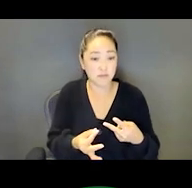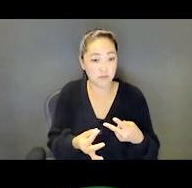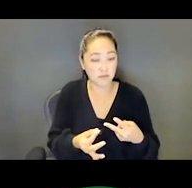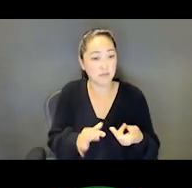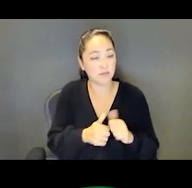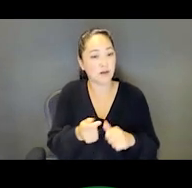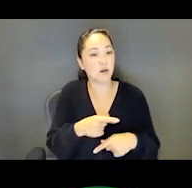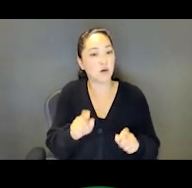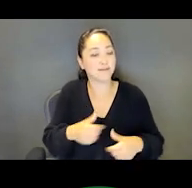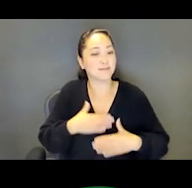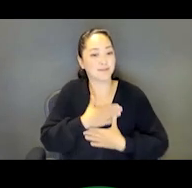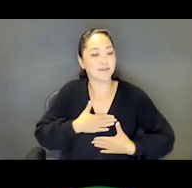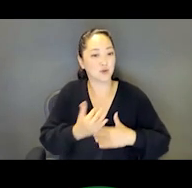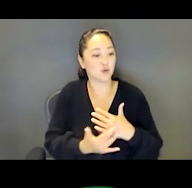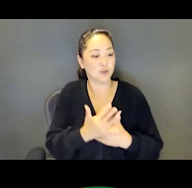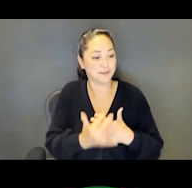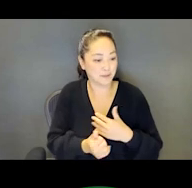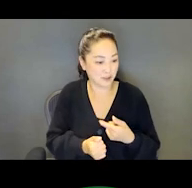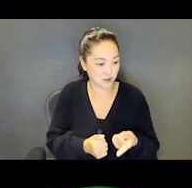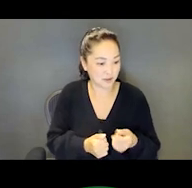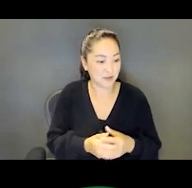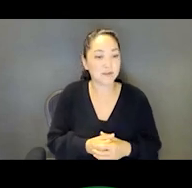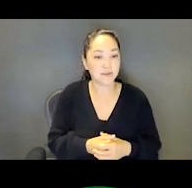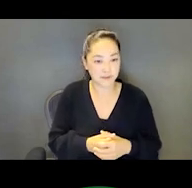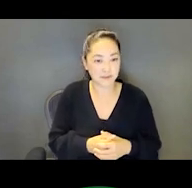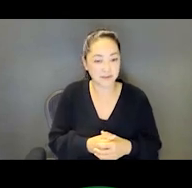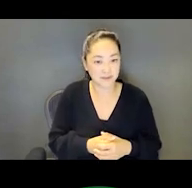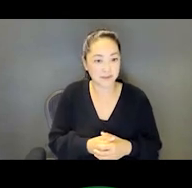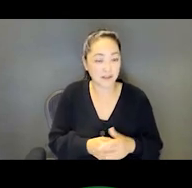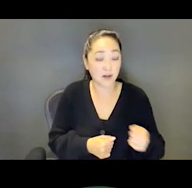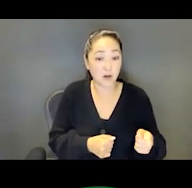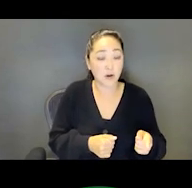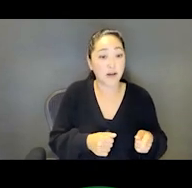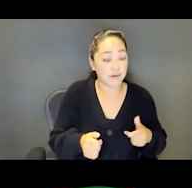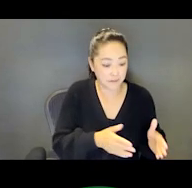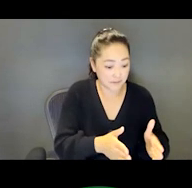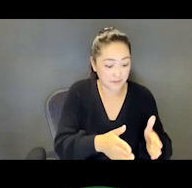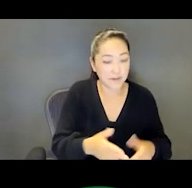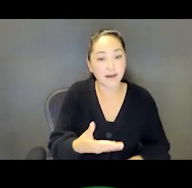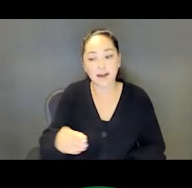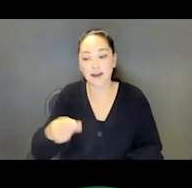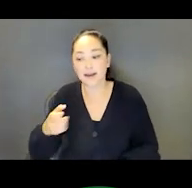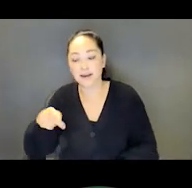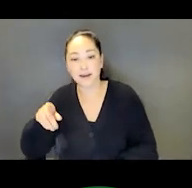So there's a boardwalk that goes all along the beach. And there's also EPA count, which